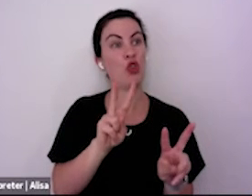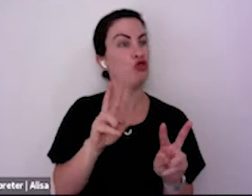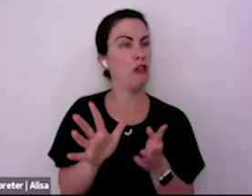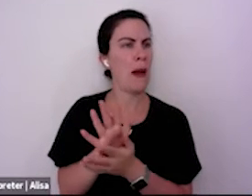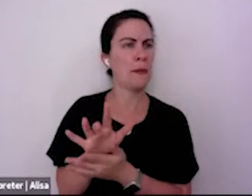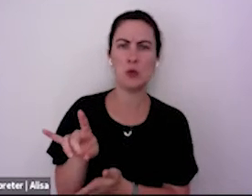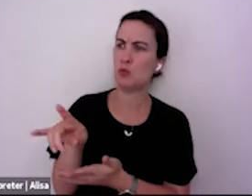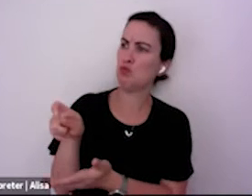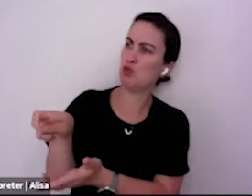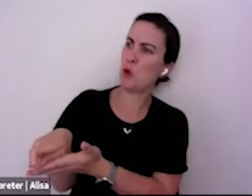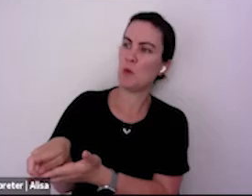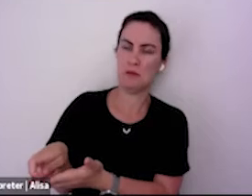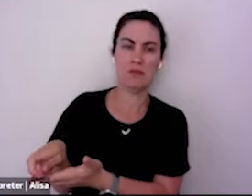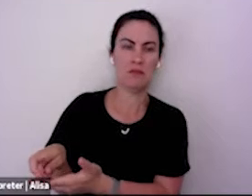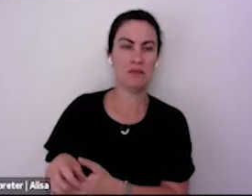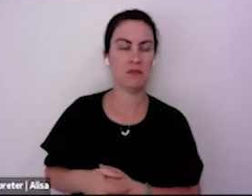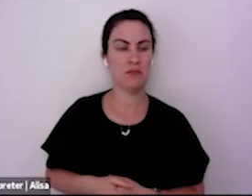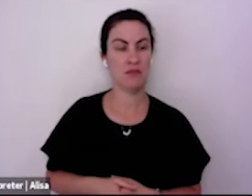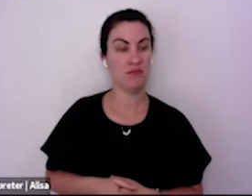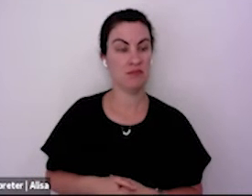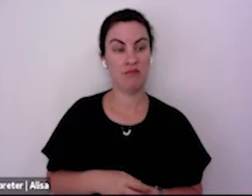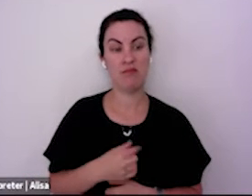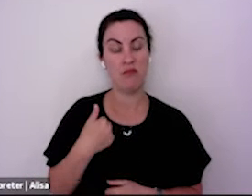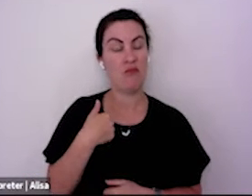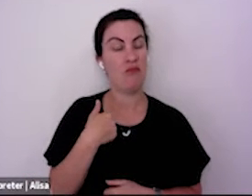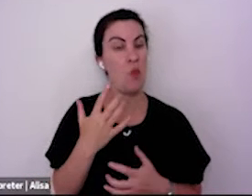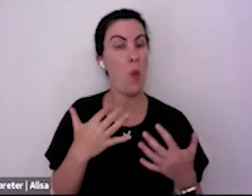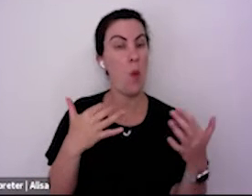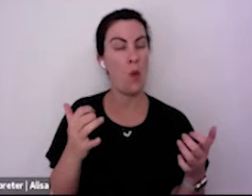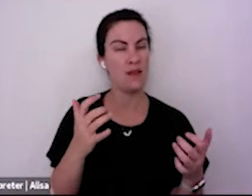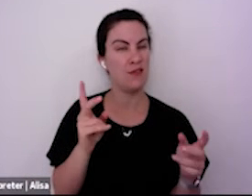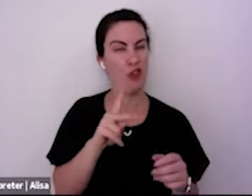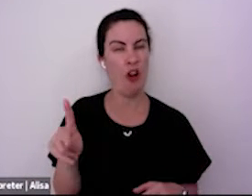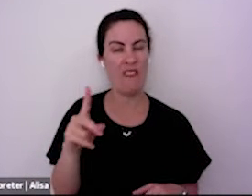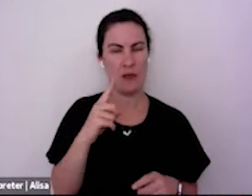When asked what's worth paying for online, audiences often mention of affordability and flexibility.